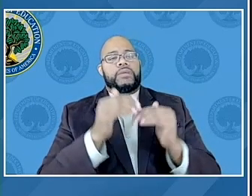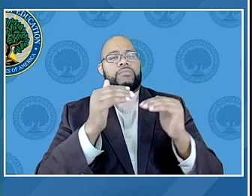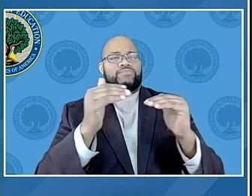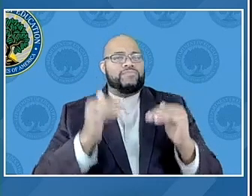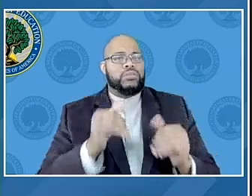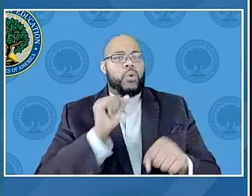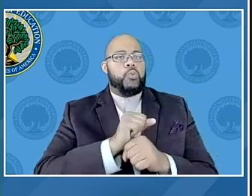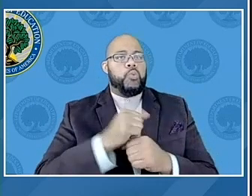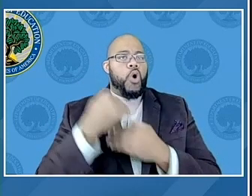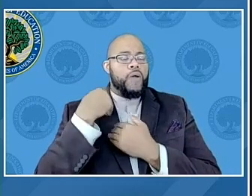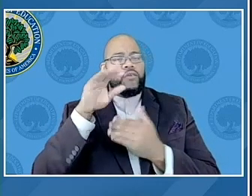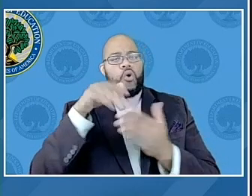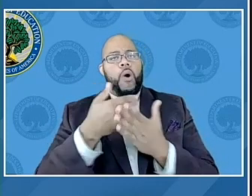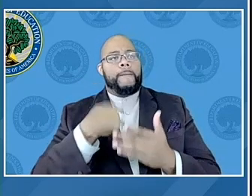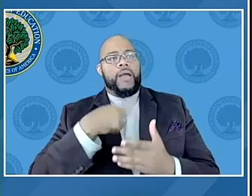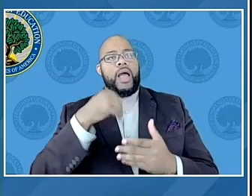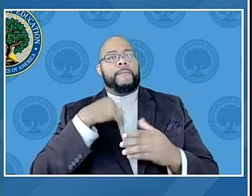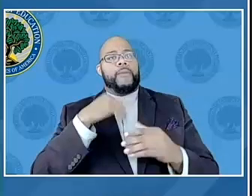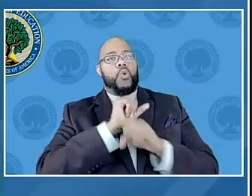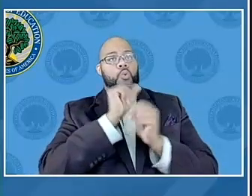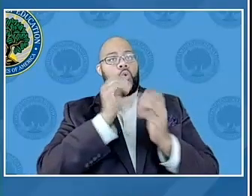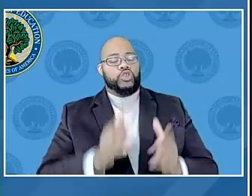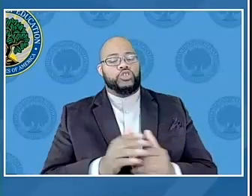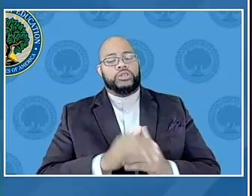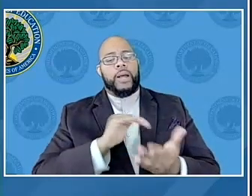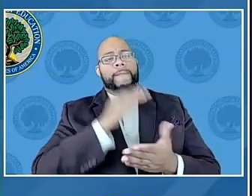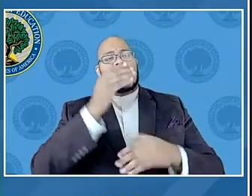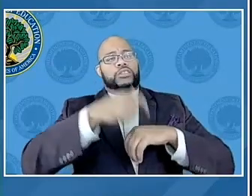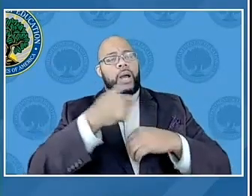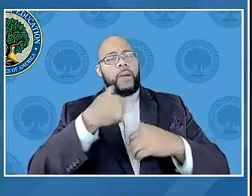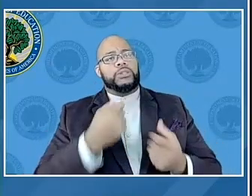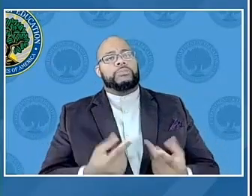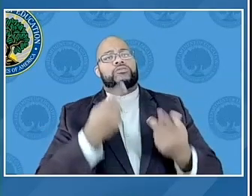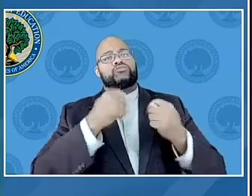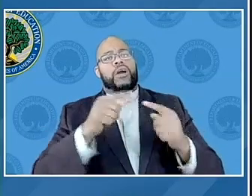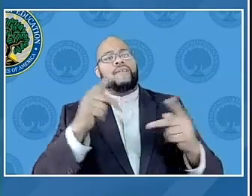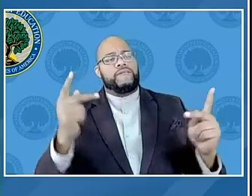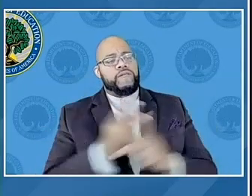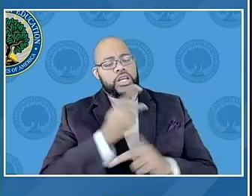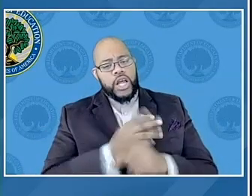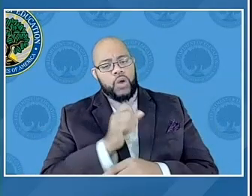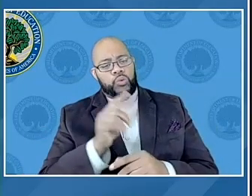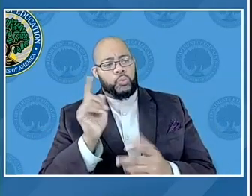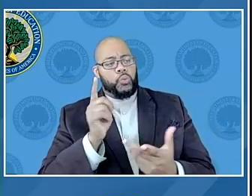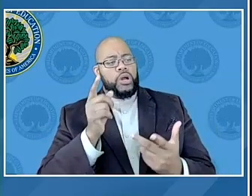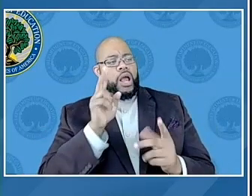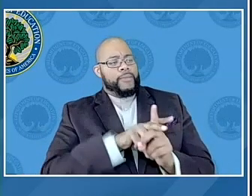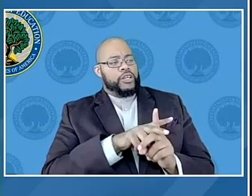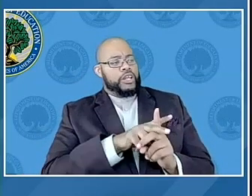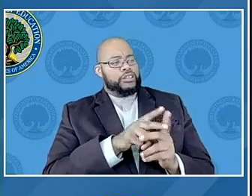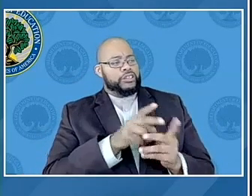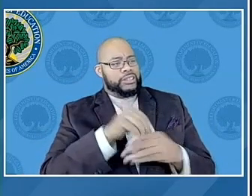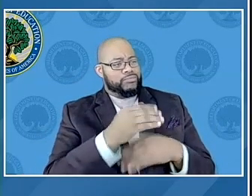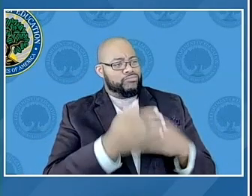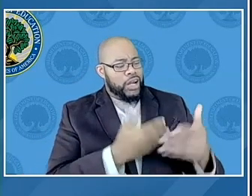of my colleagues. The amount of time that we spend trying to figure out where applications are in process, what happened, how it got